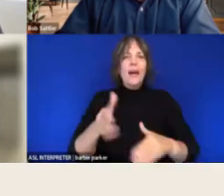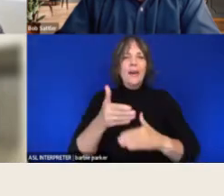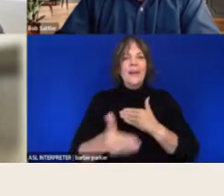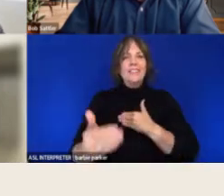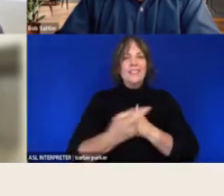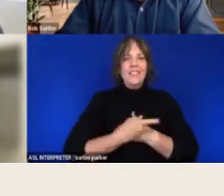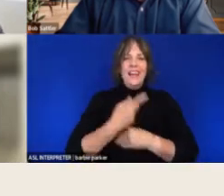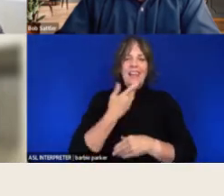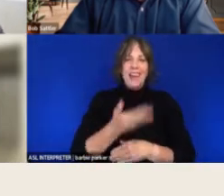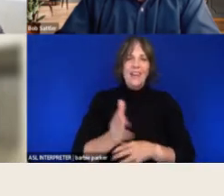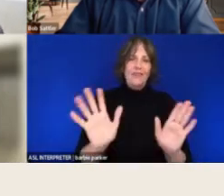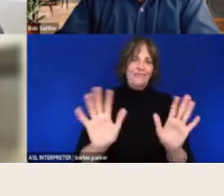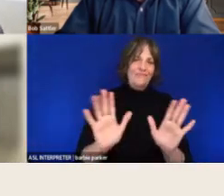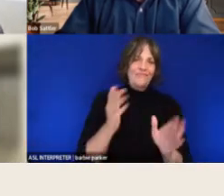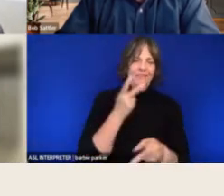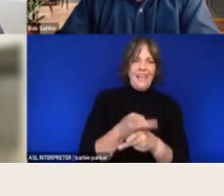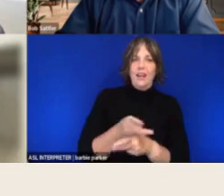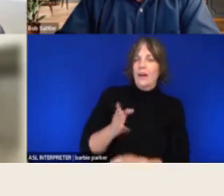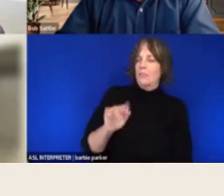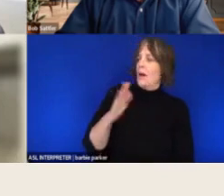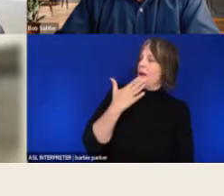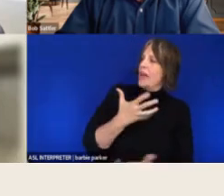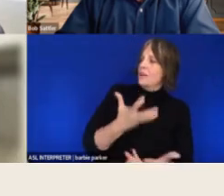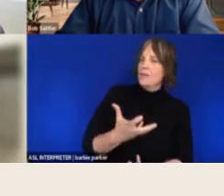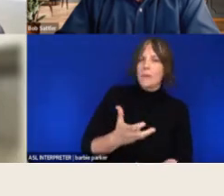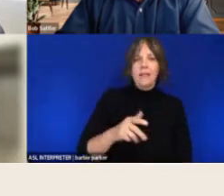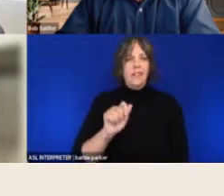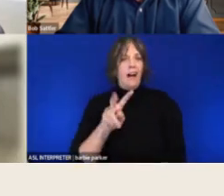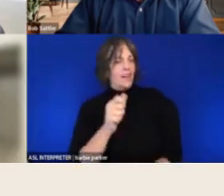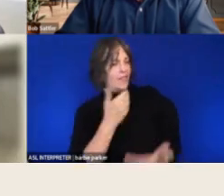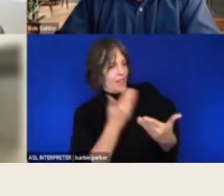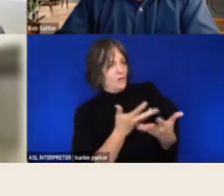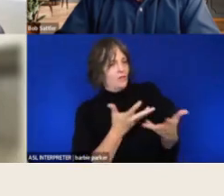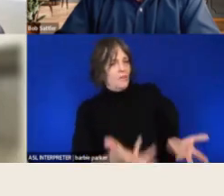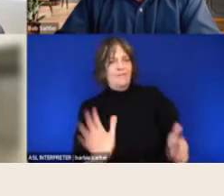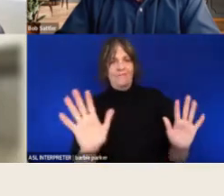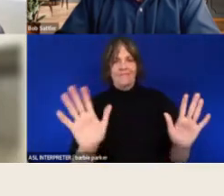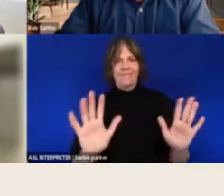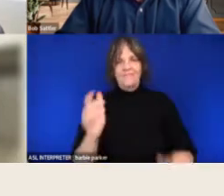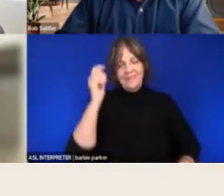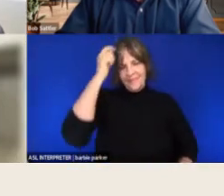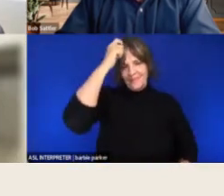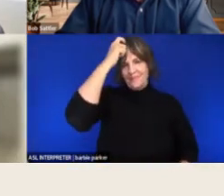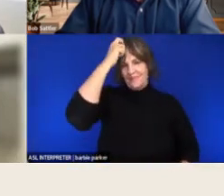care. Thank you so much, everyone. Alva Gardner: Thank you, everybody. Bye.